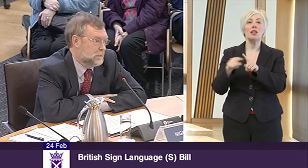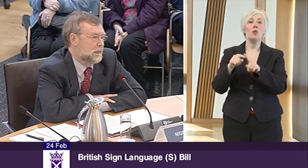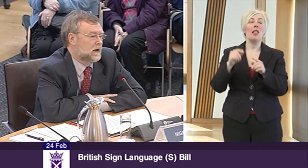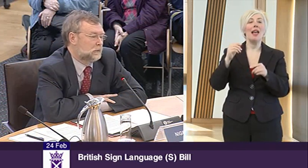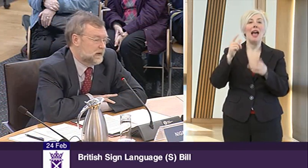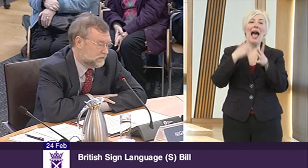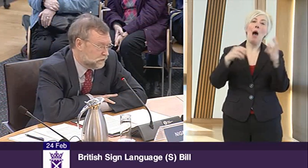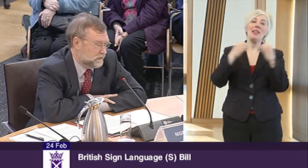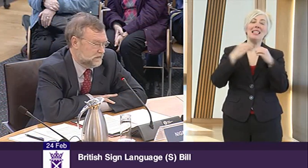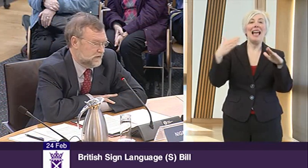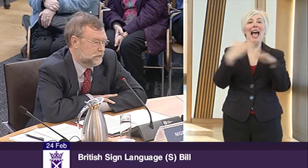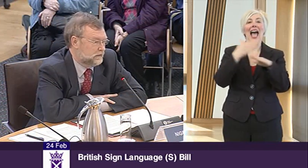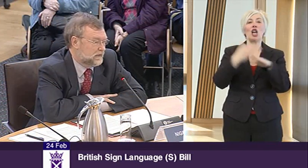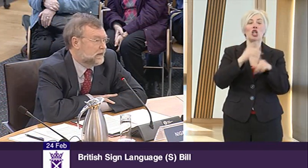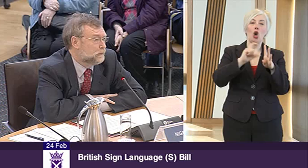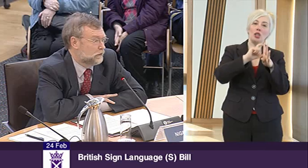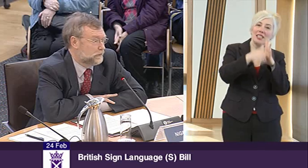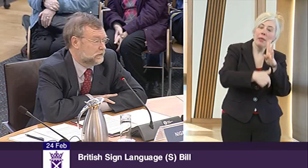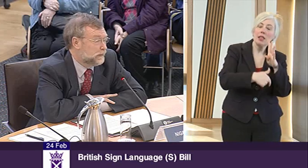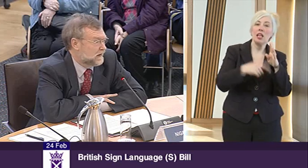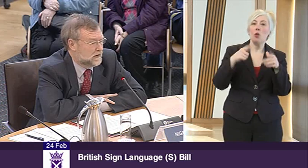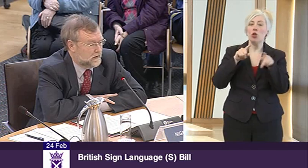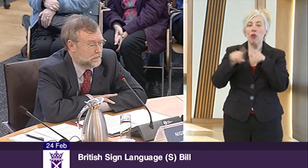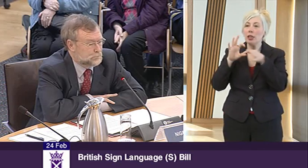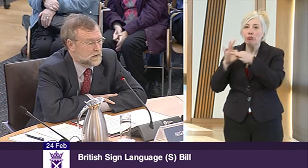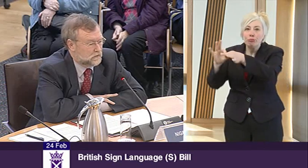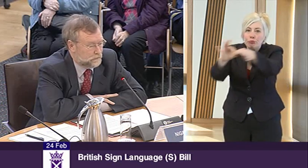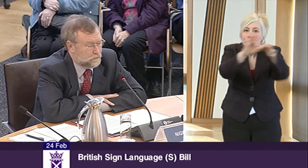Action on Disability. We have involvement events, and we do everything possible to make